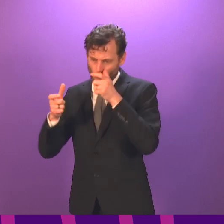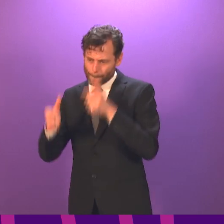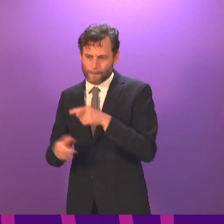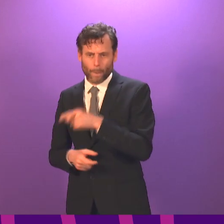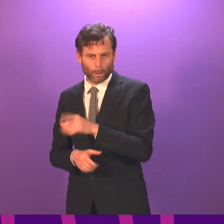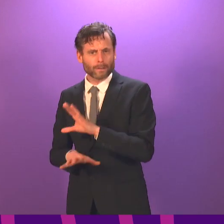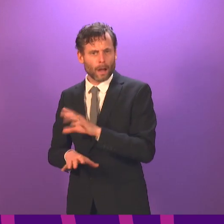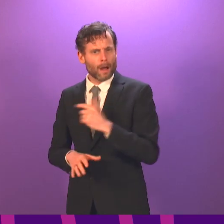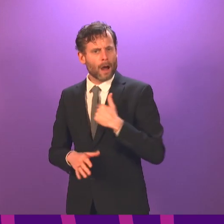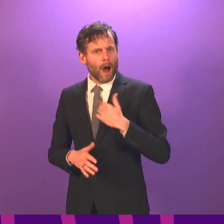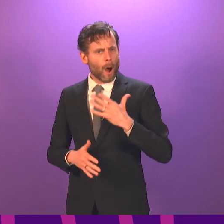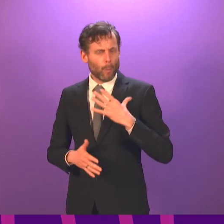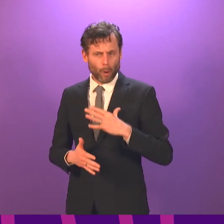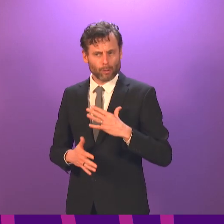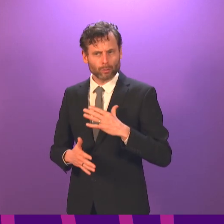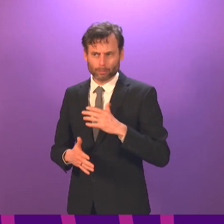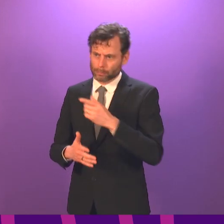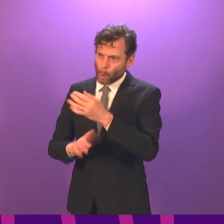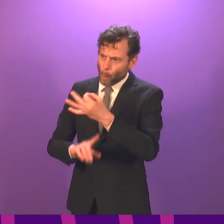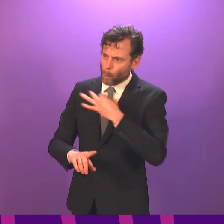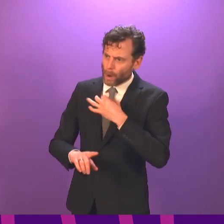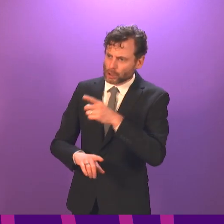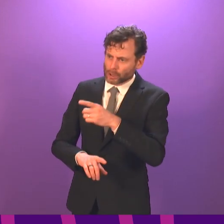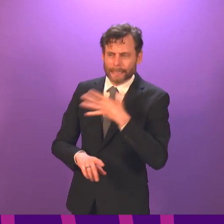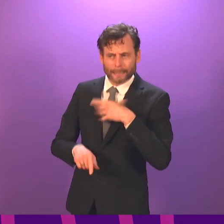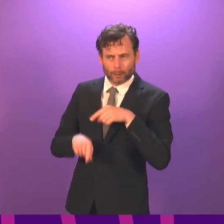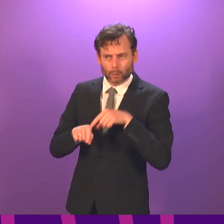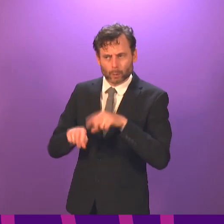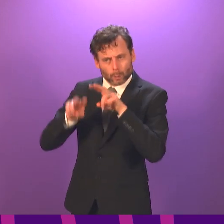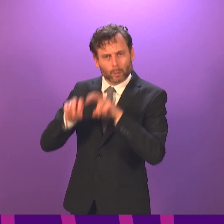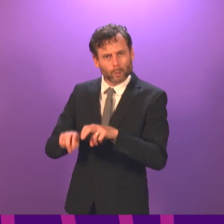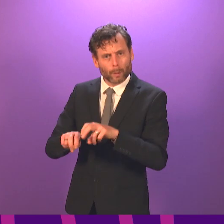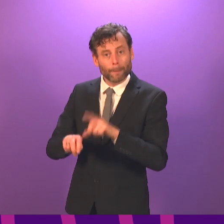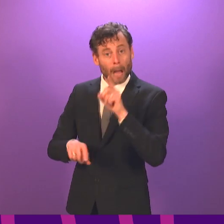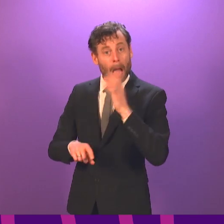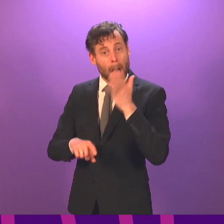I am happy to look into the detail but, although we should take no pleasure if a proportion